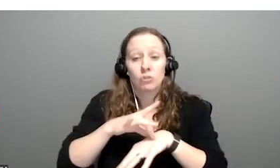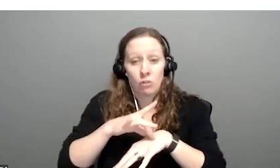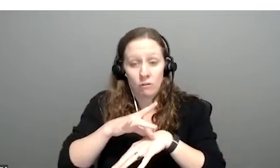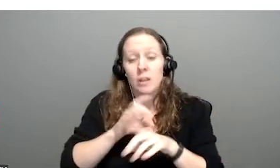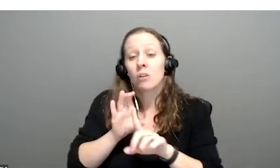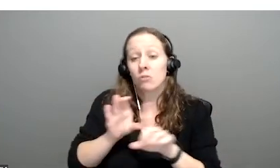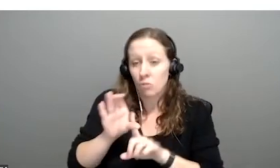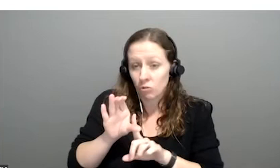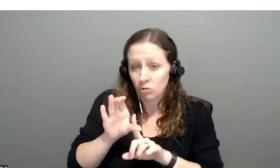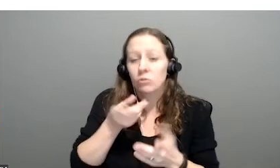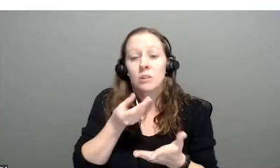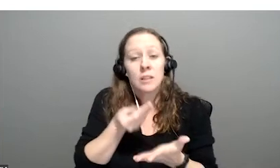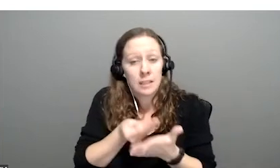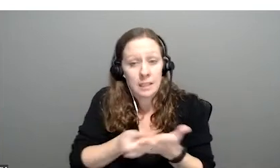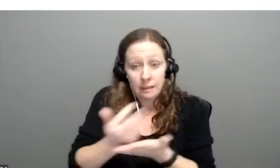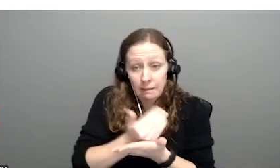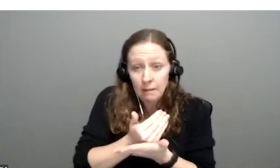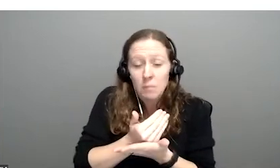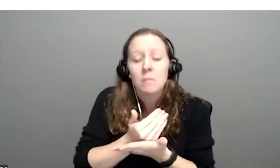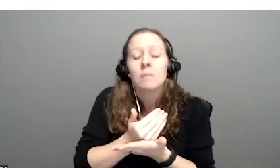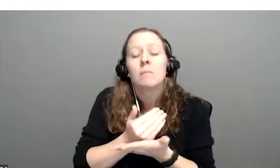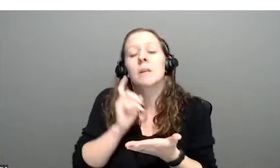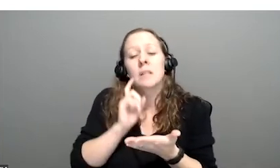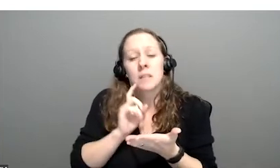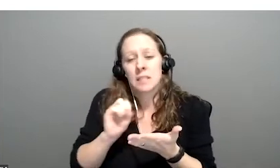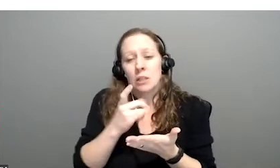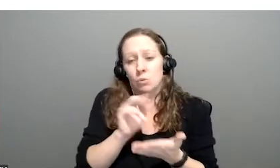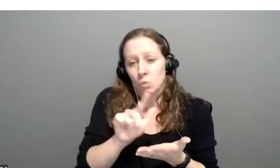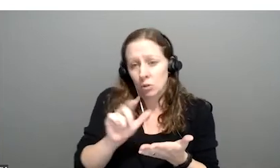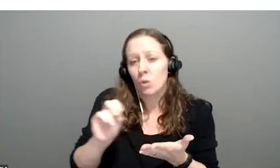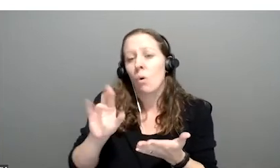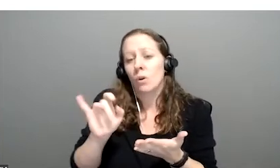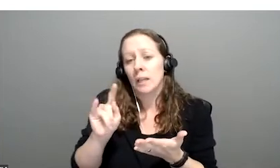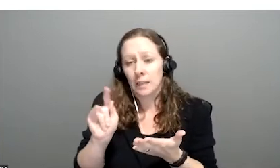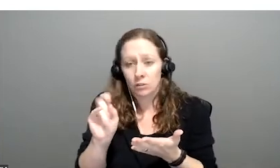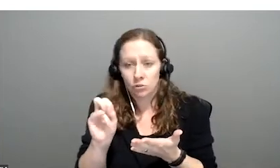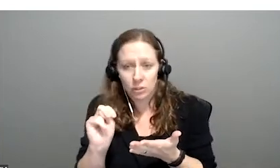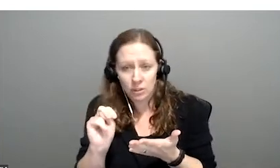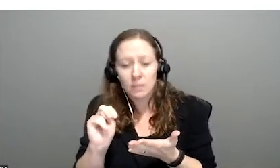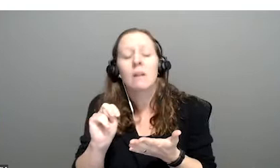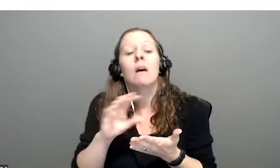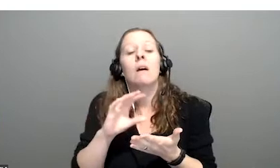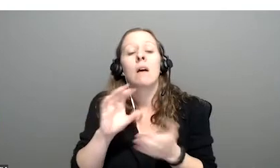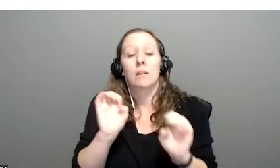income, sexual orientation, and education. I want to know quickly that these barriers act